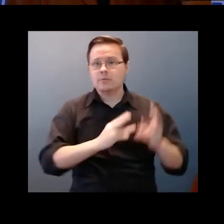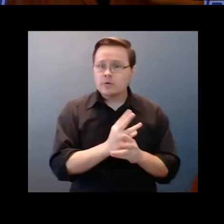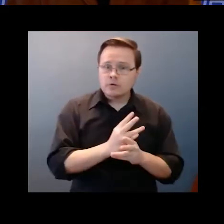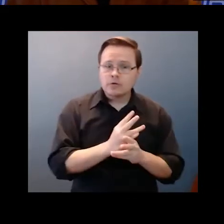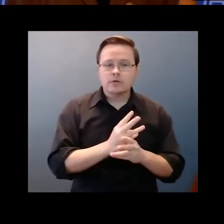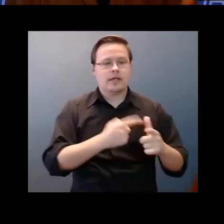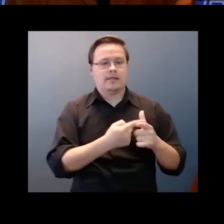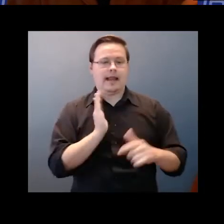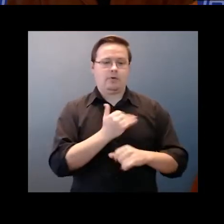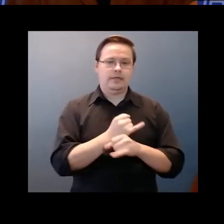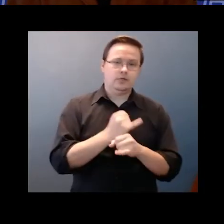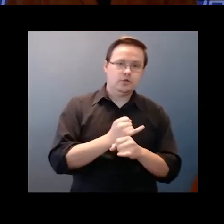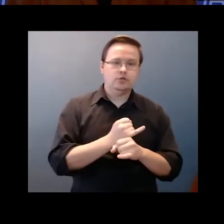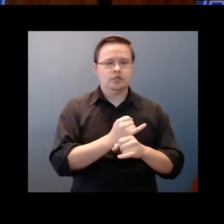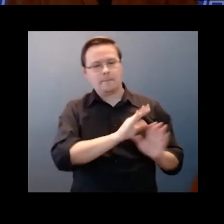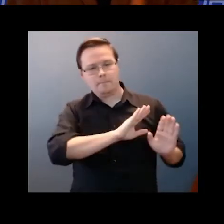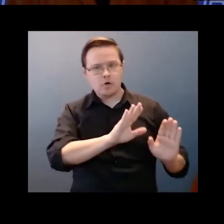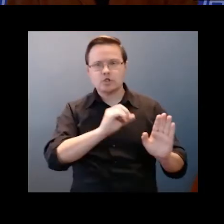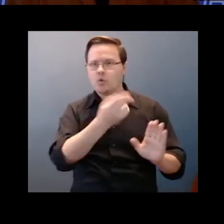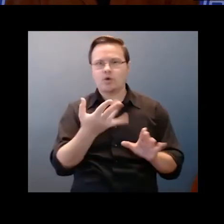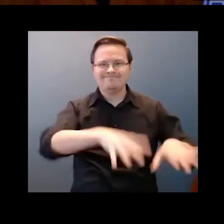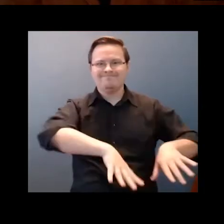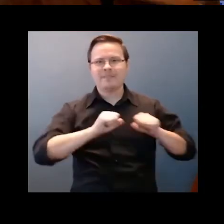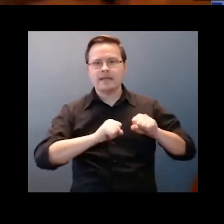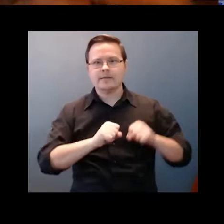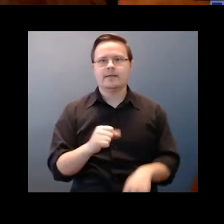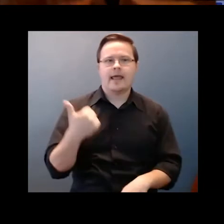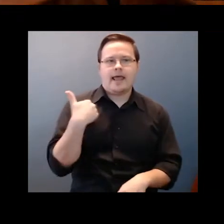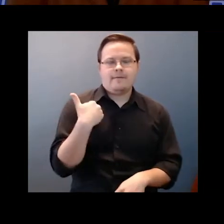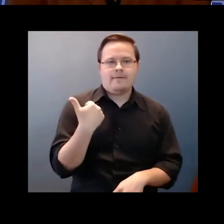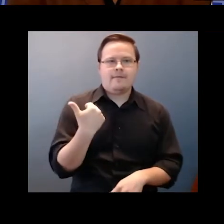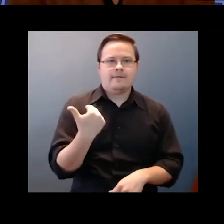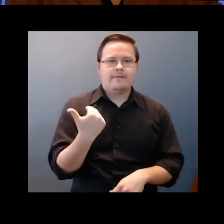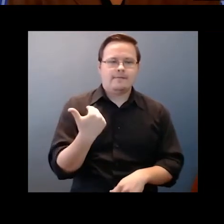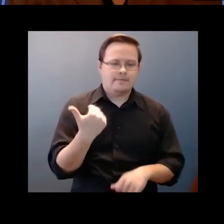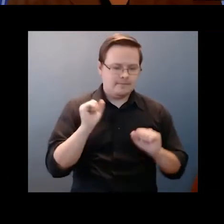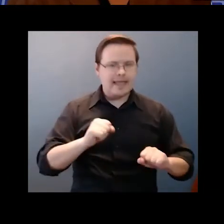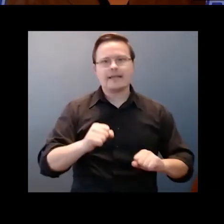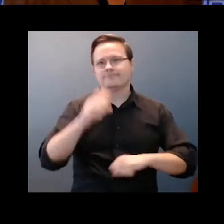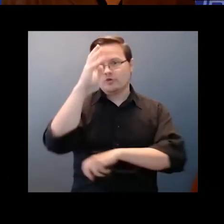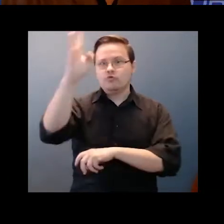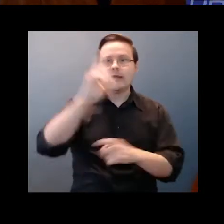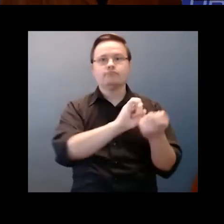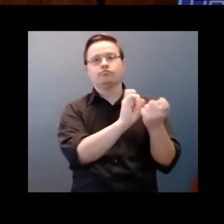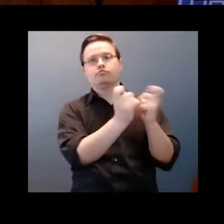or even occupy the institutions that have, that are able to create the durable change that we'd like to see.